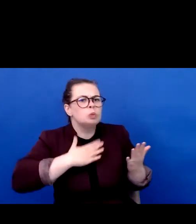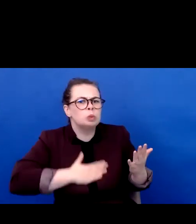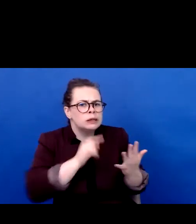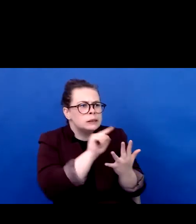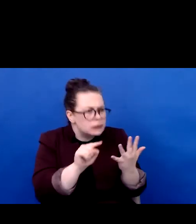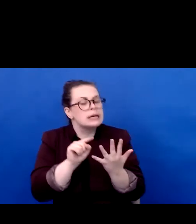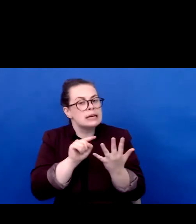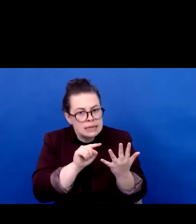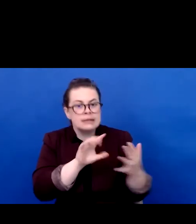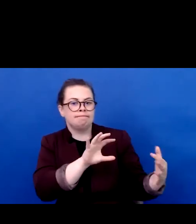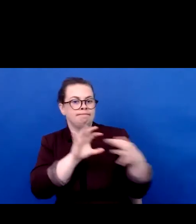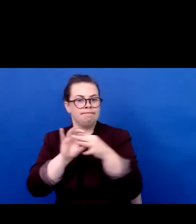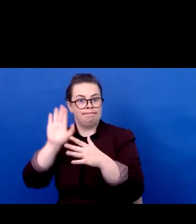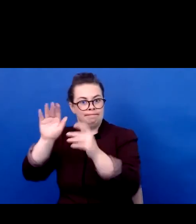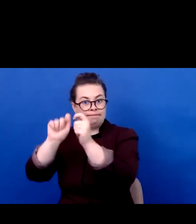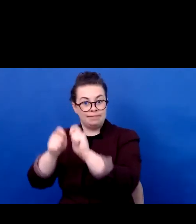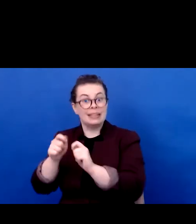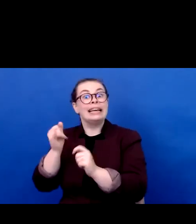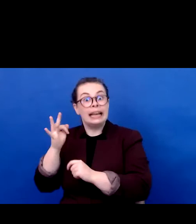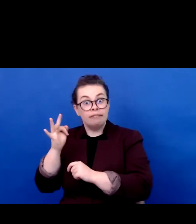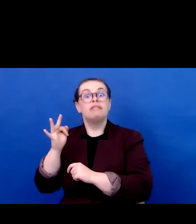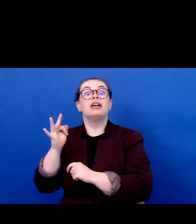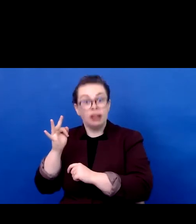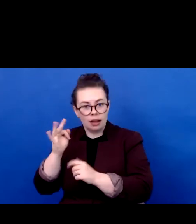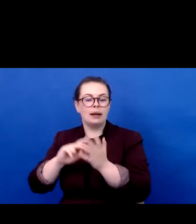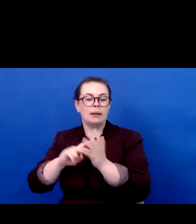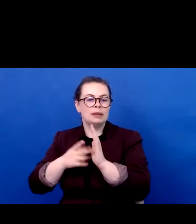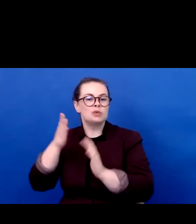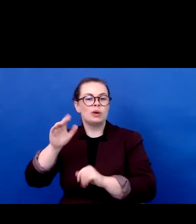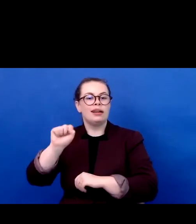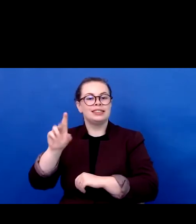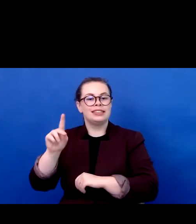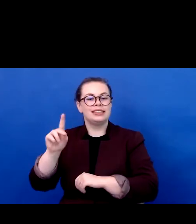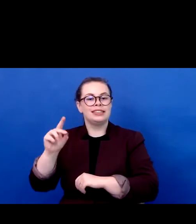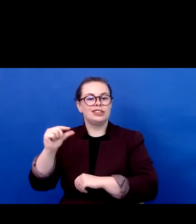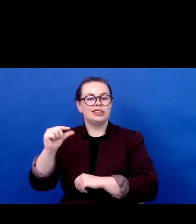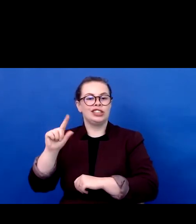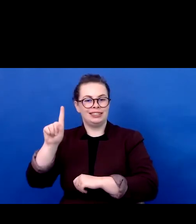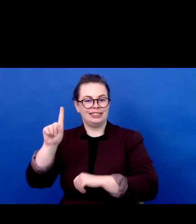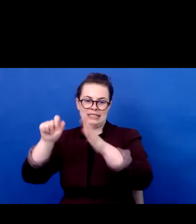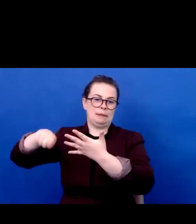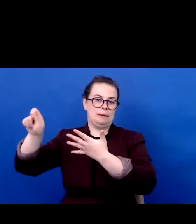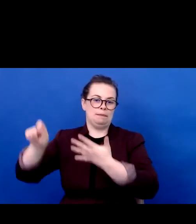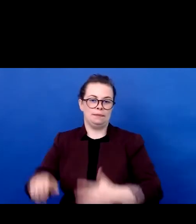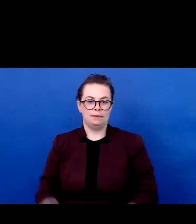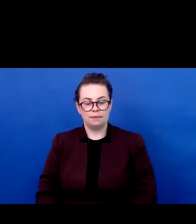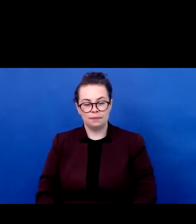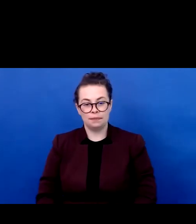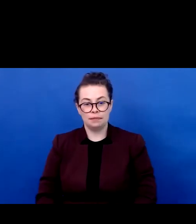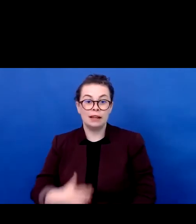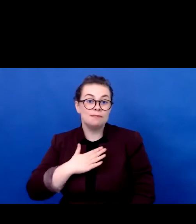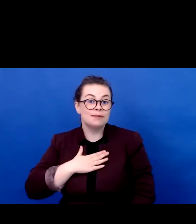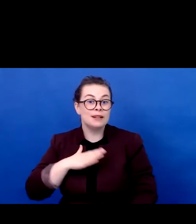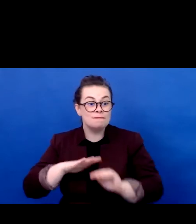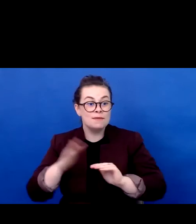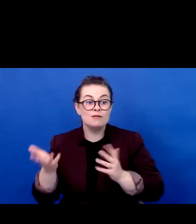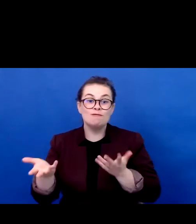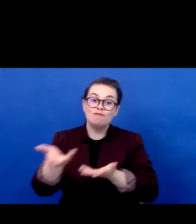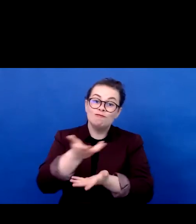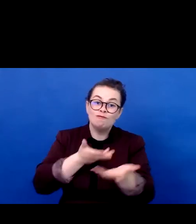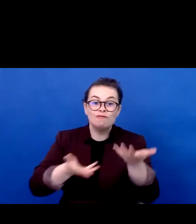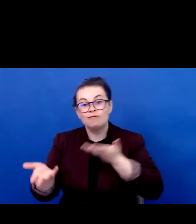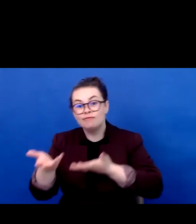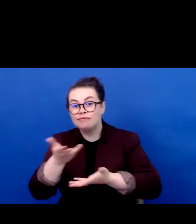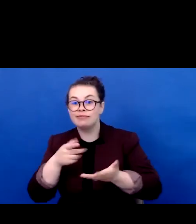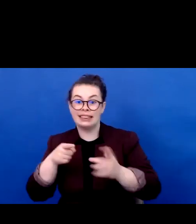16.6 uh i would love to have discussion more with you all about these goals and how this uh